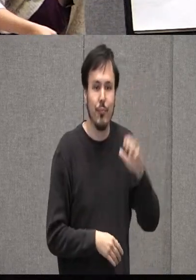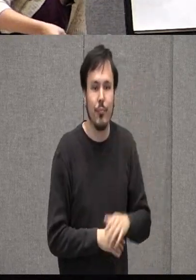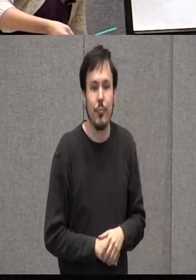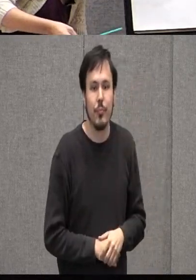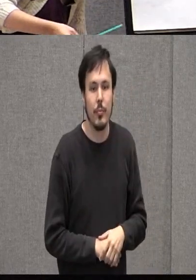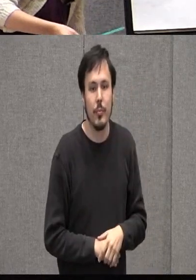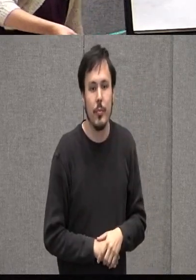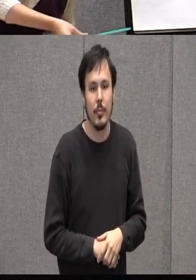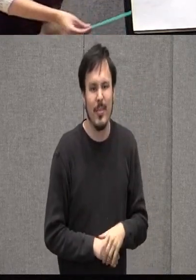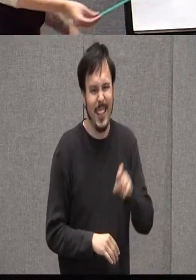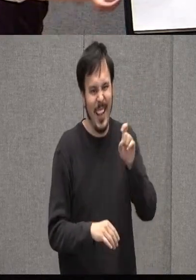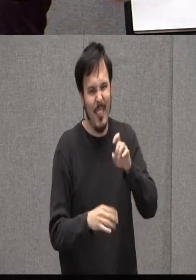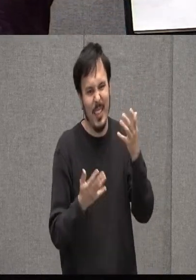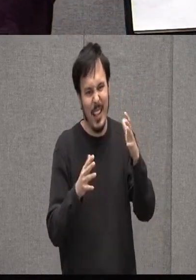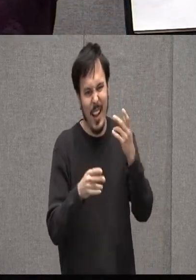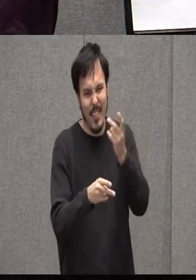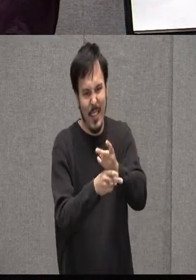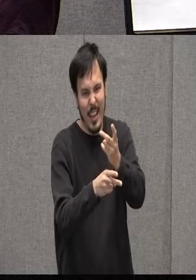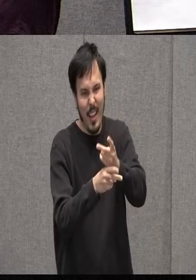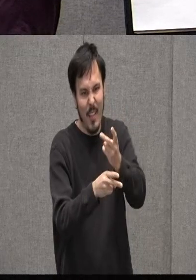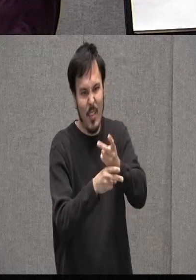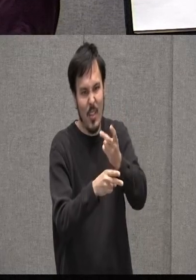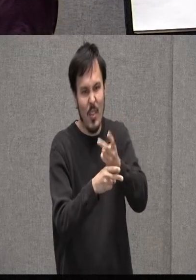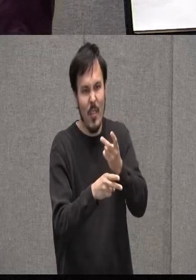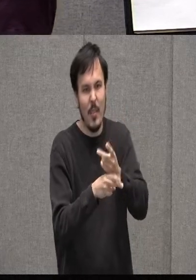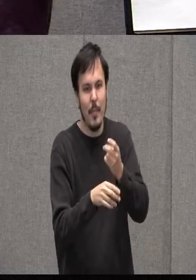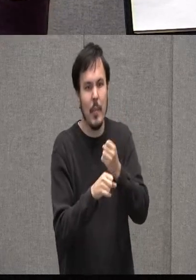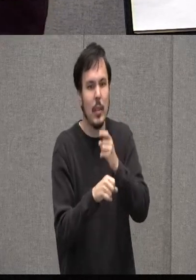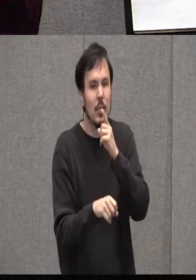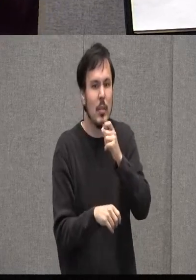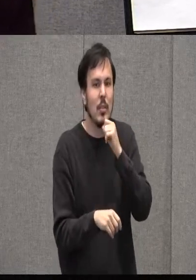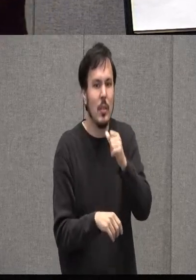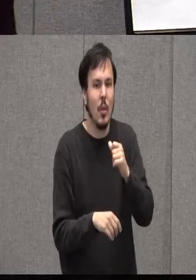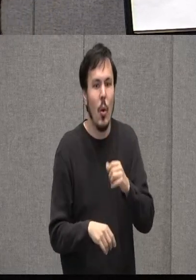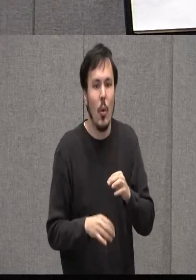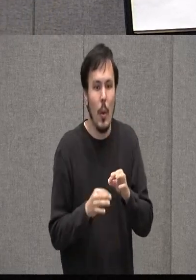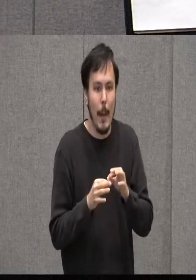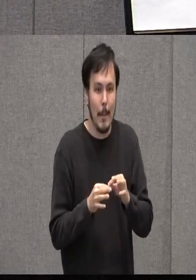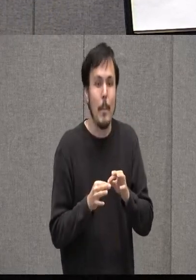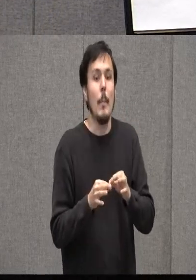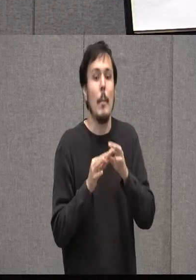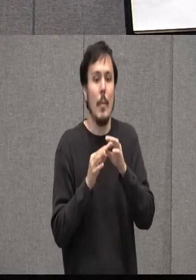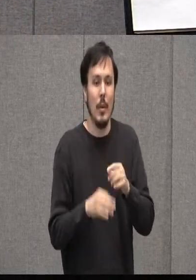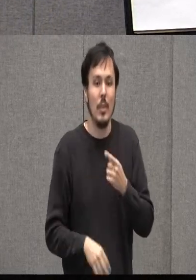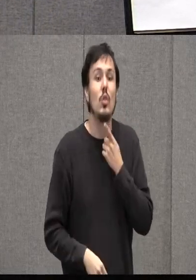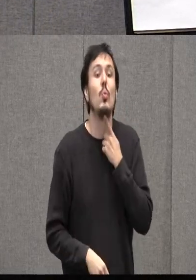You have to be really careful to make sure that you're not going the wrong way